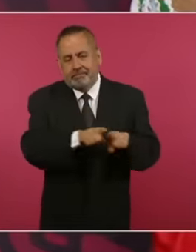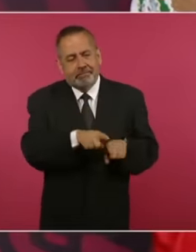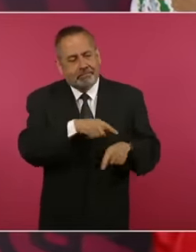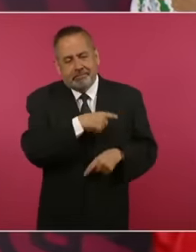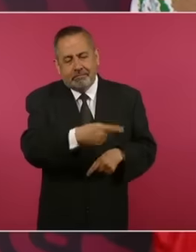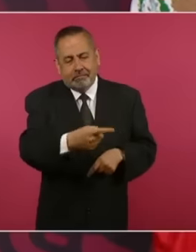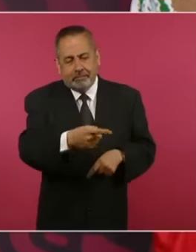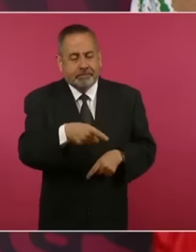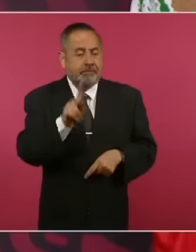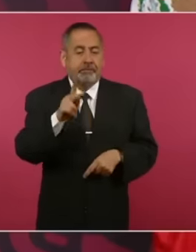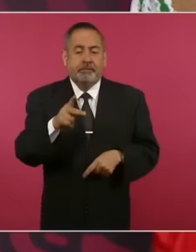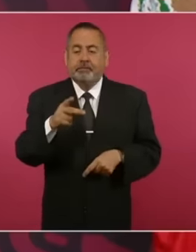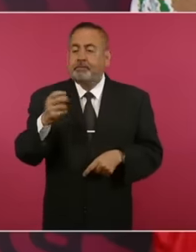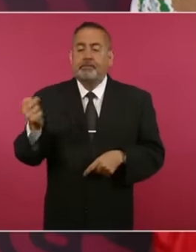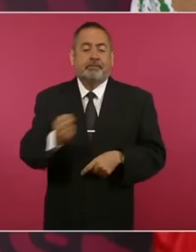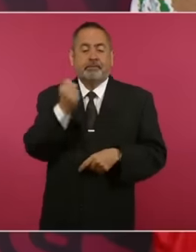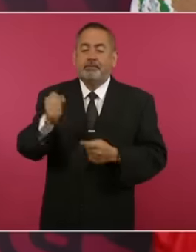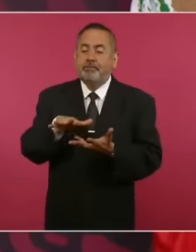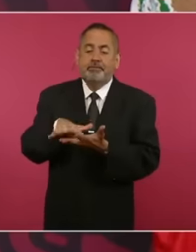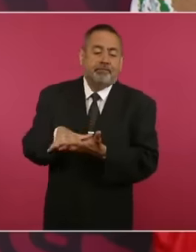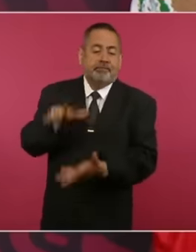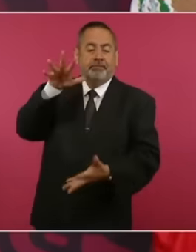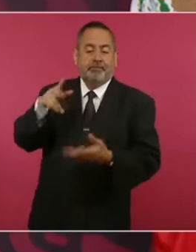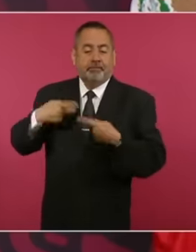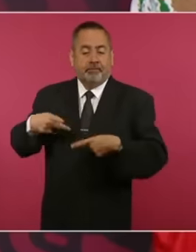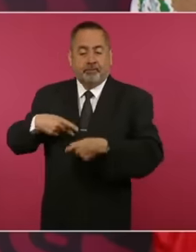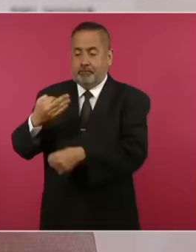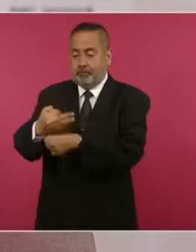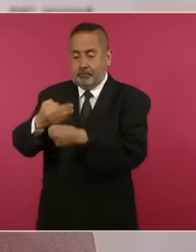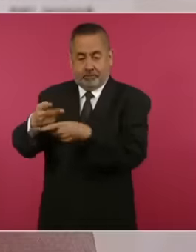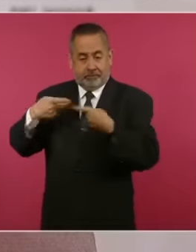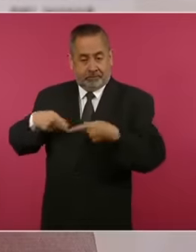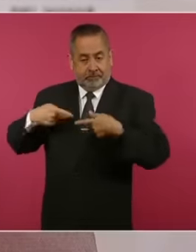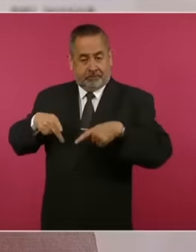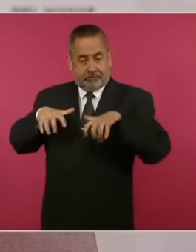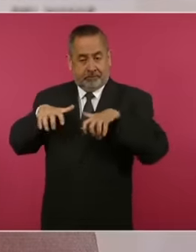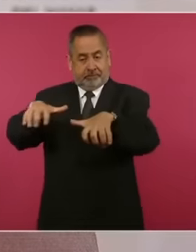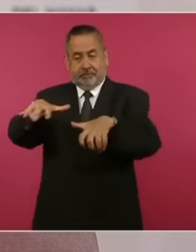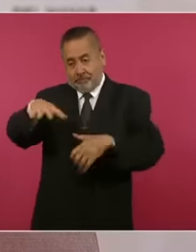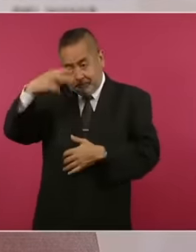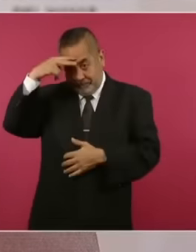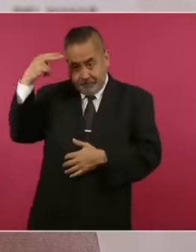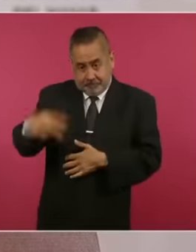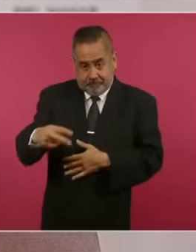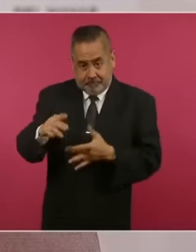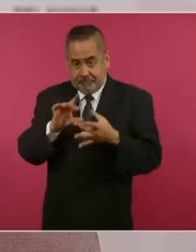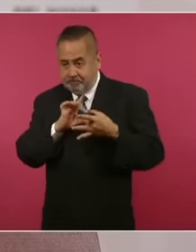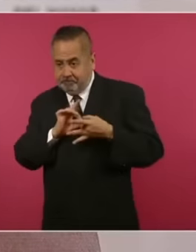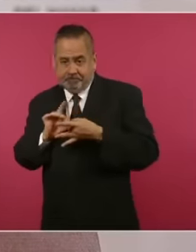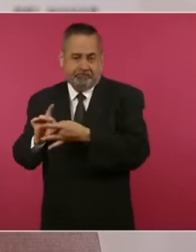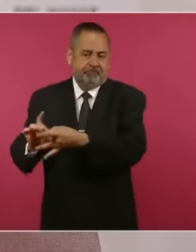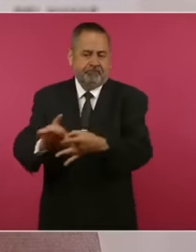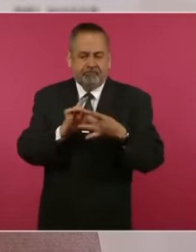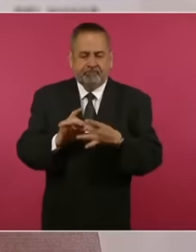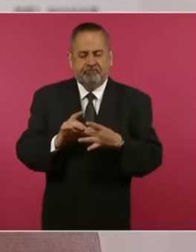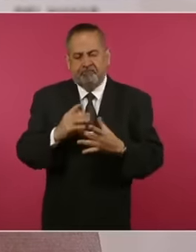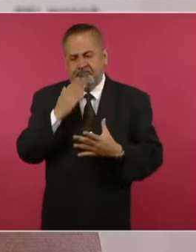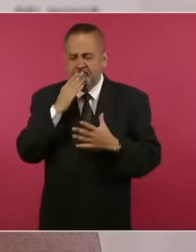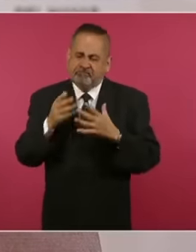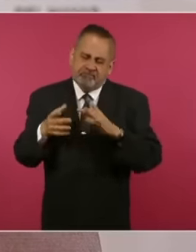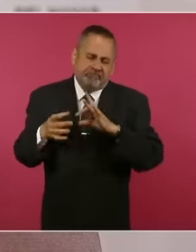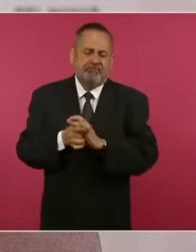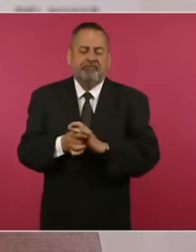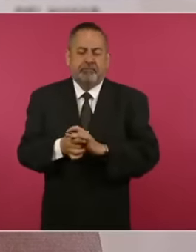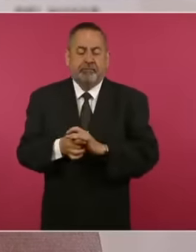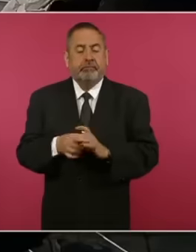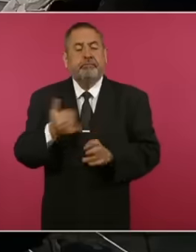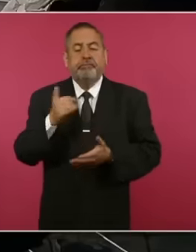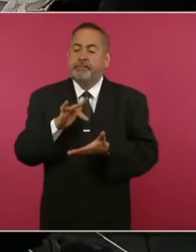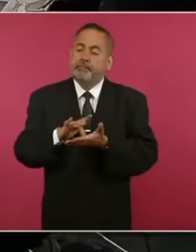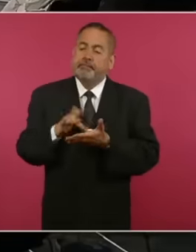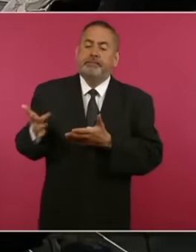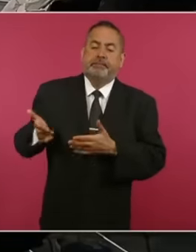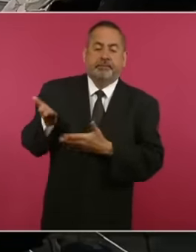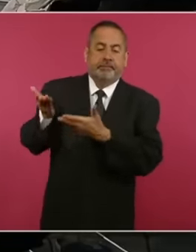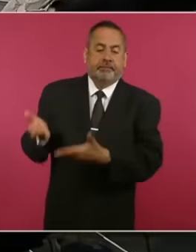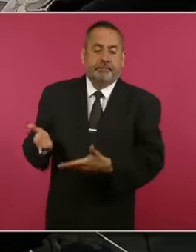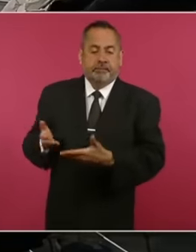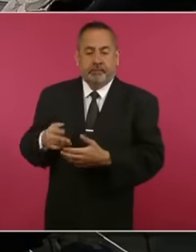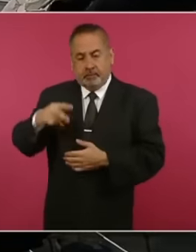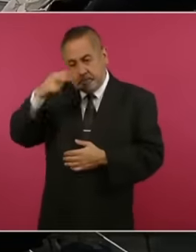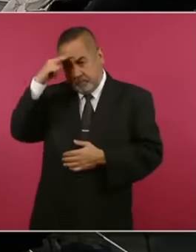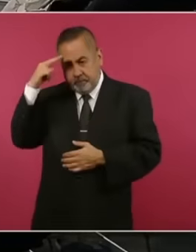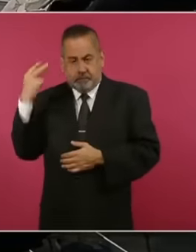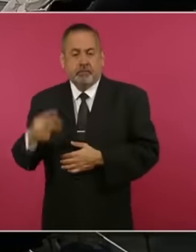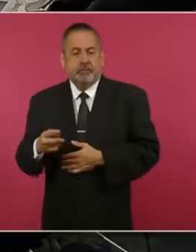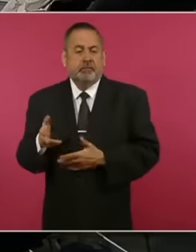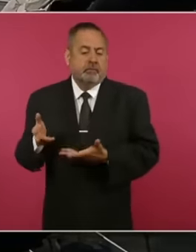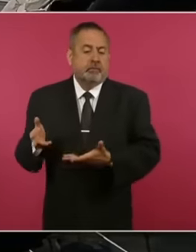the majority of our people are United and we thank not only the Mexicans to the